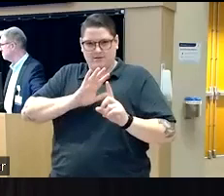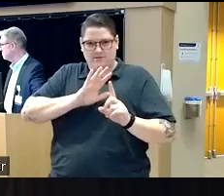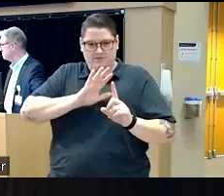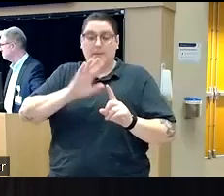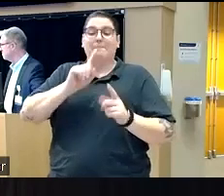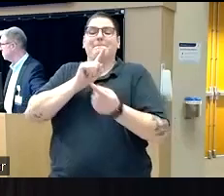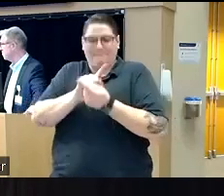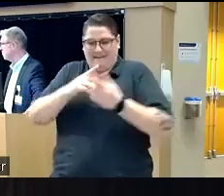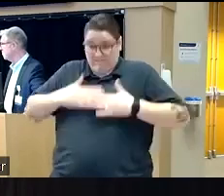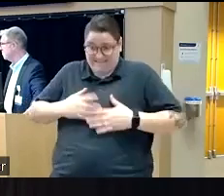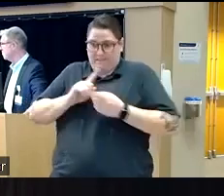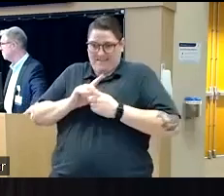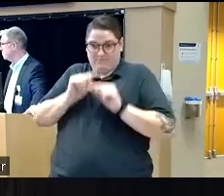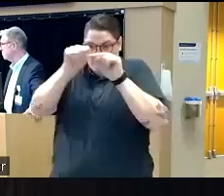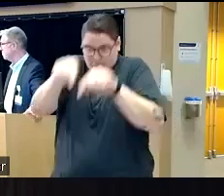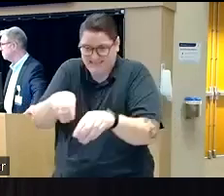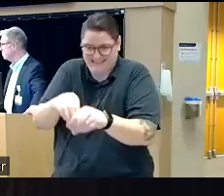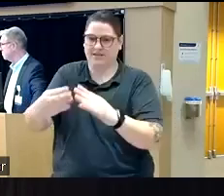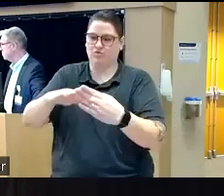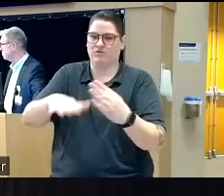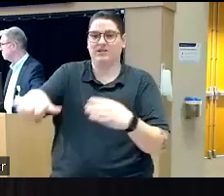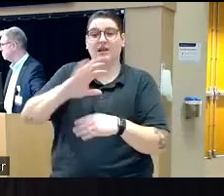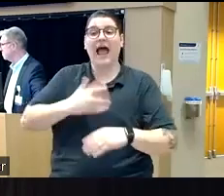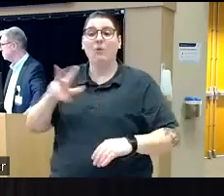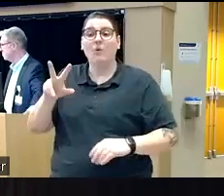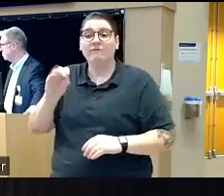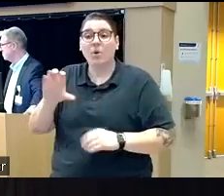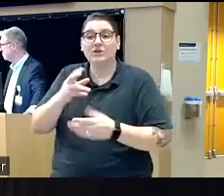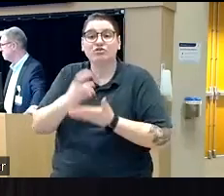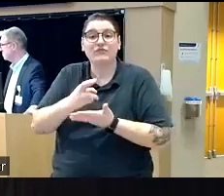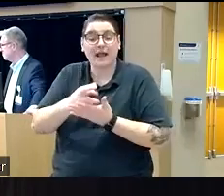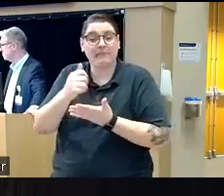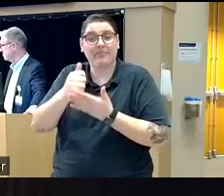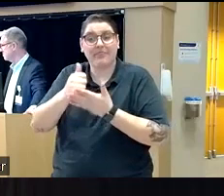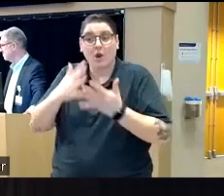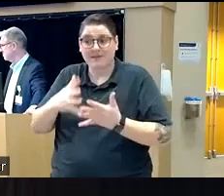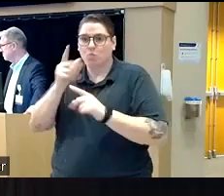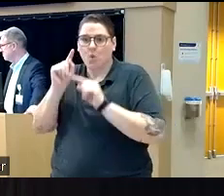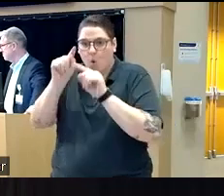our second vocational rehab therapists go with our patients to appointments help to